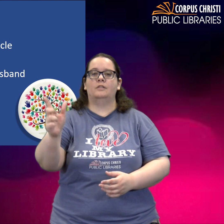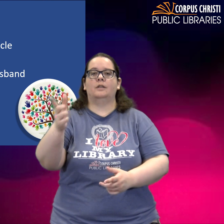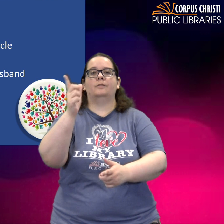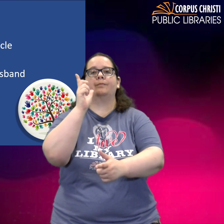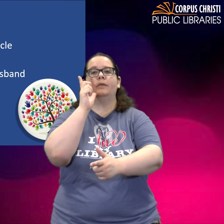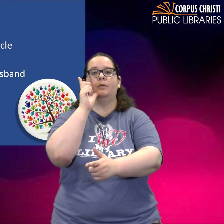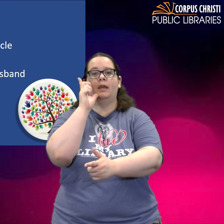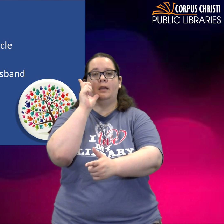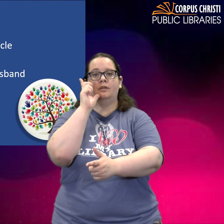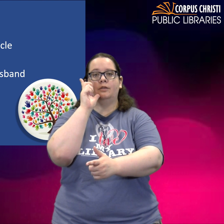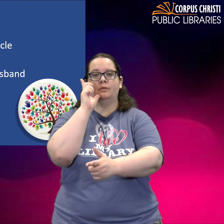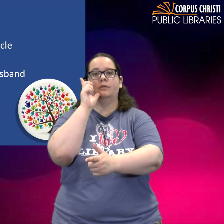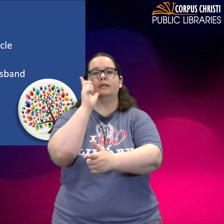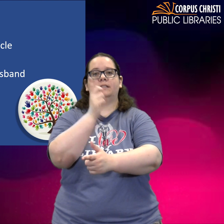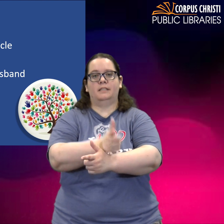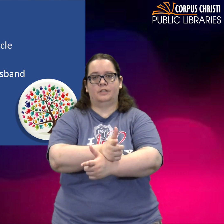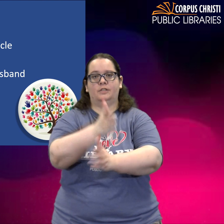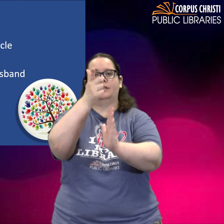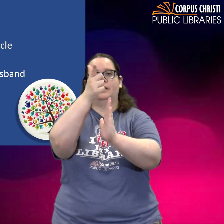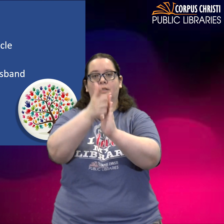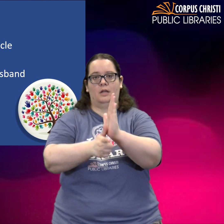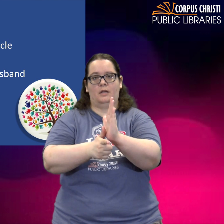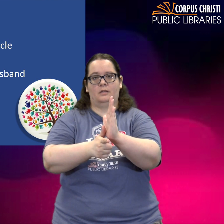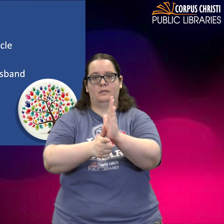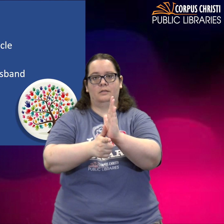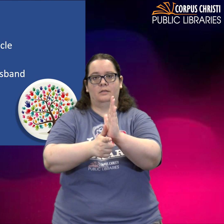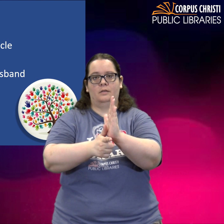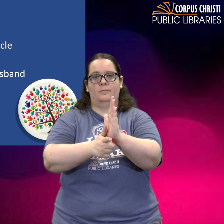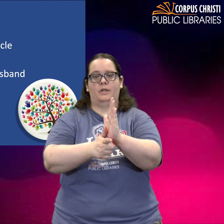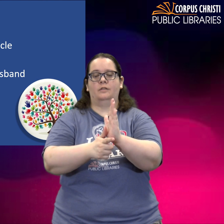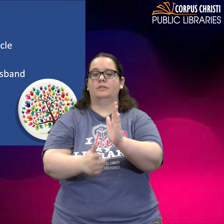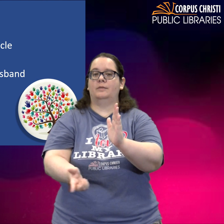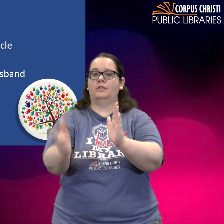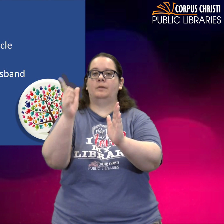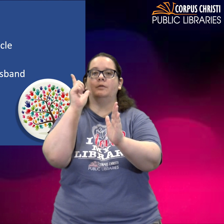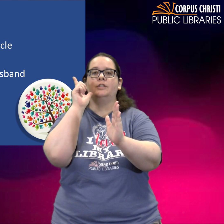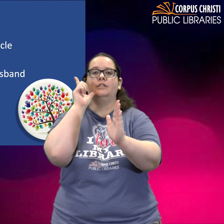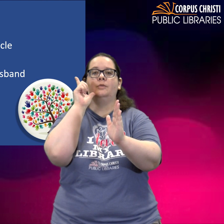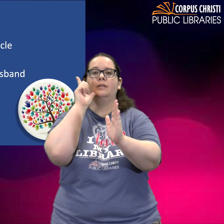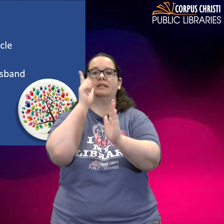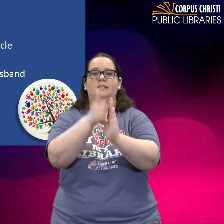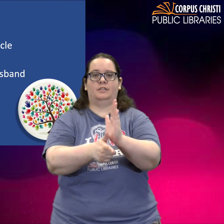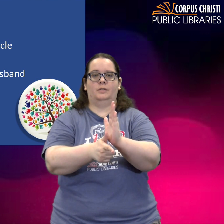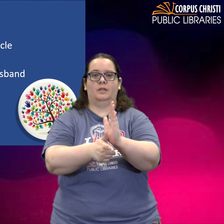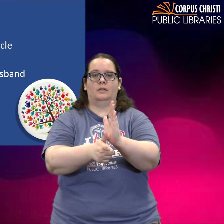so you can do sister-in-law; but you'll see most people just do sister-in-law,